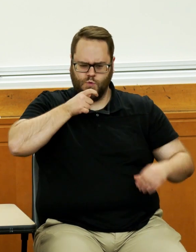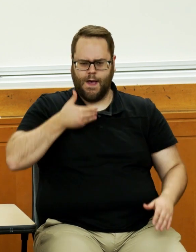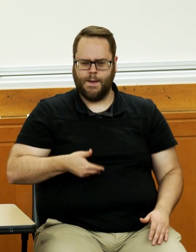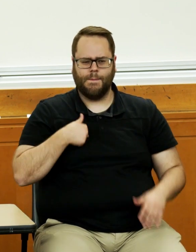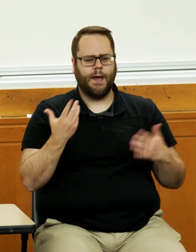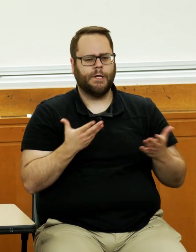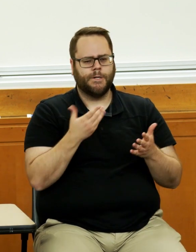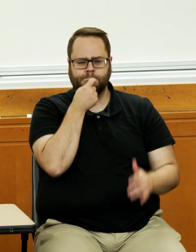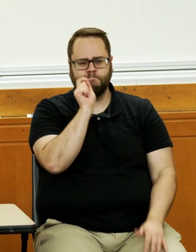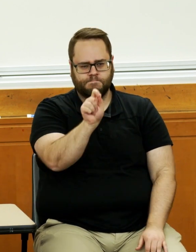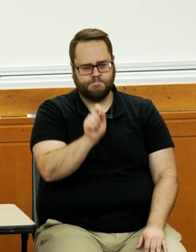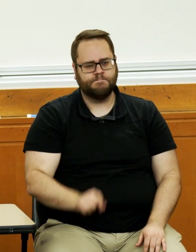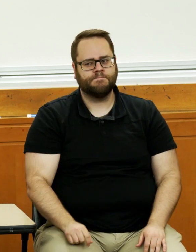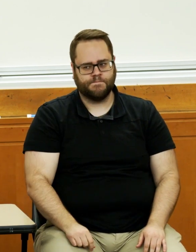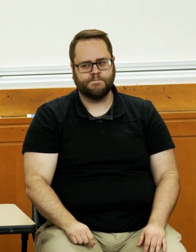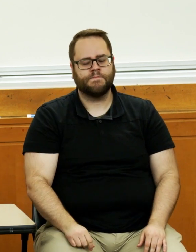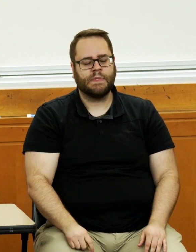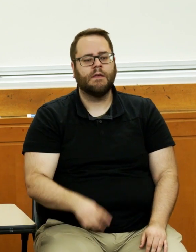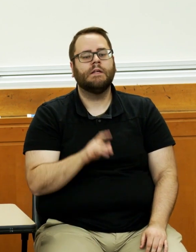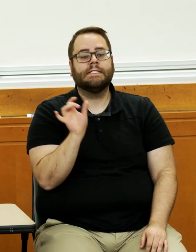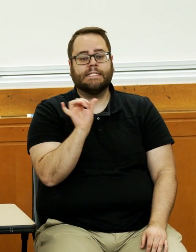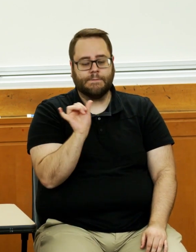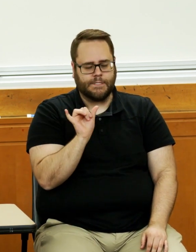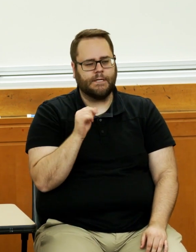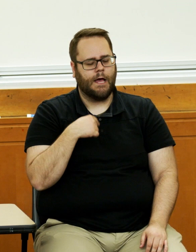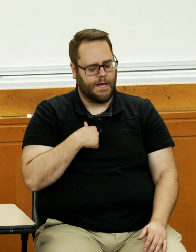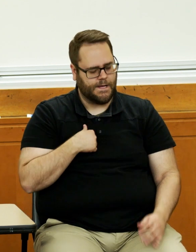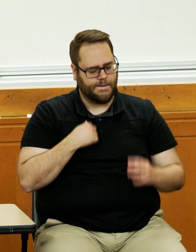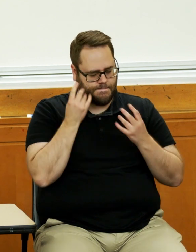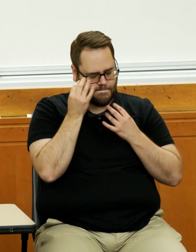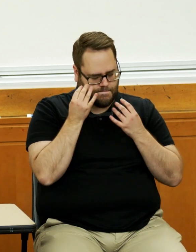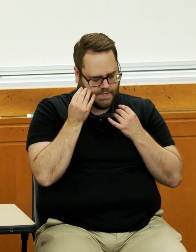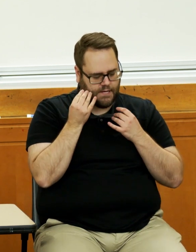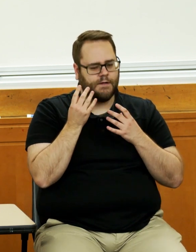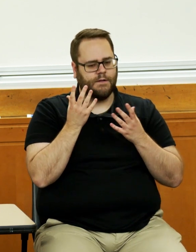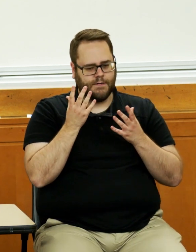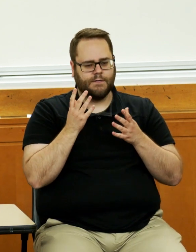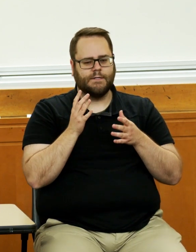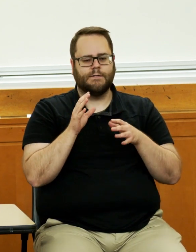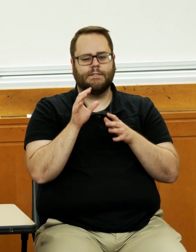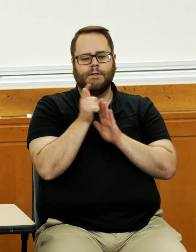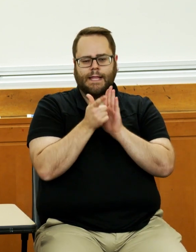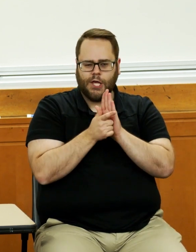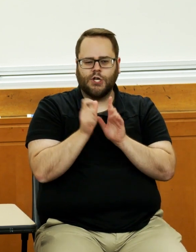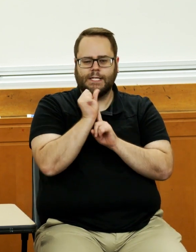no matter what.” So, similarly, I told myself I don't litigate cases about belonging. Of course,